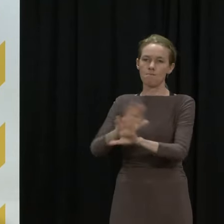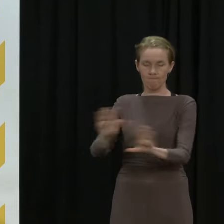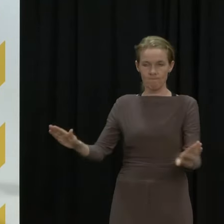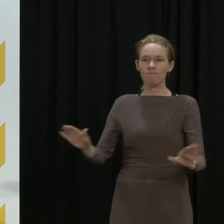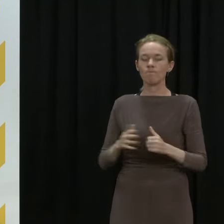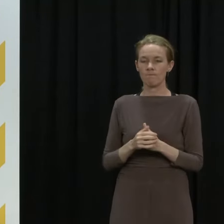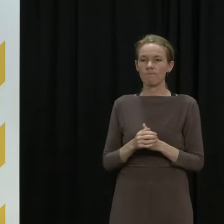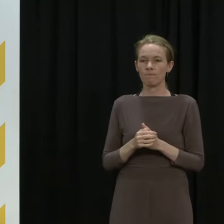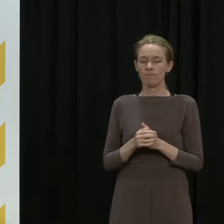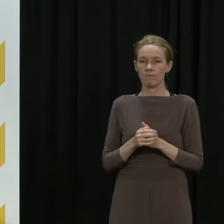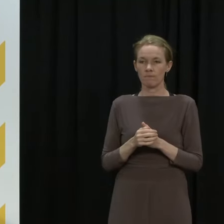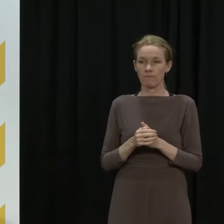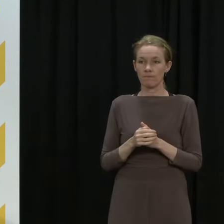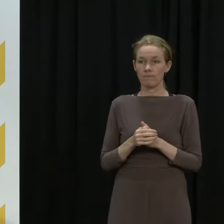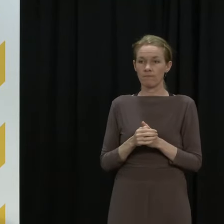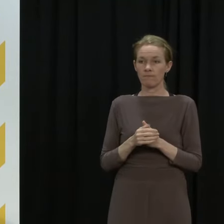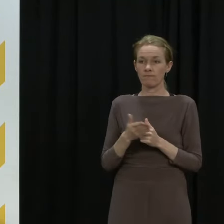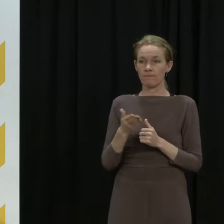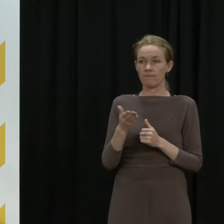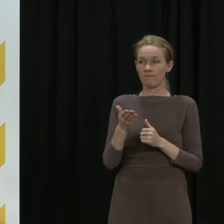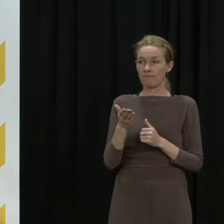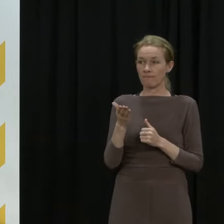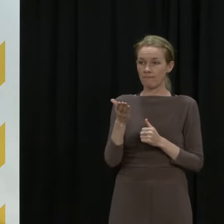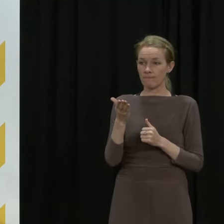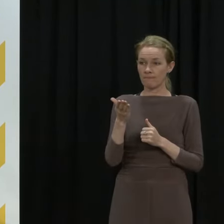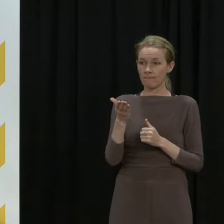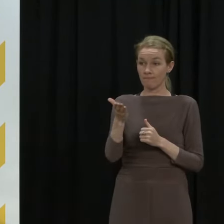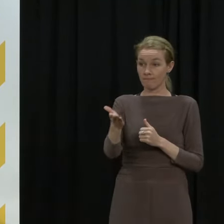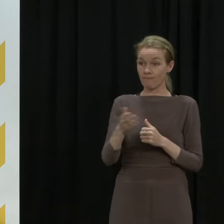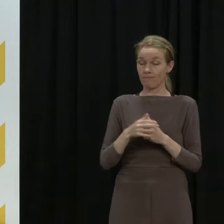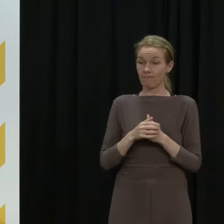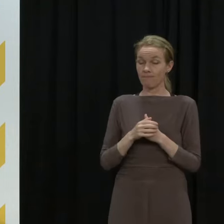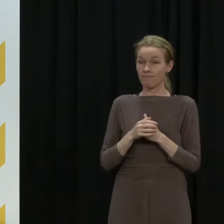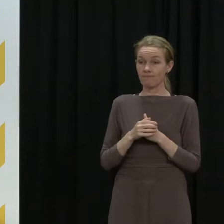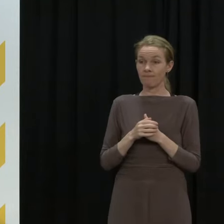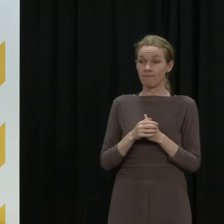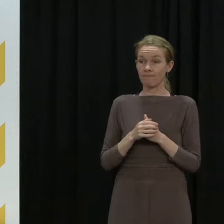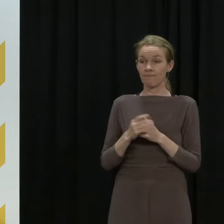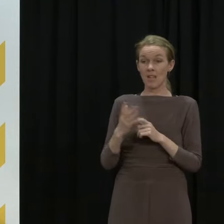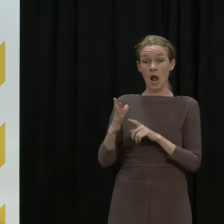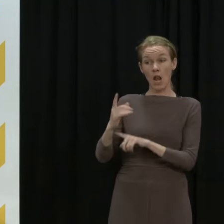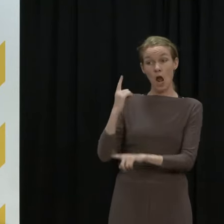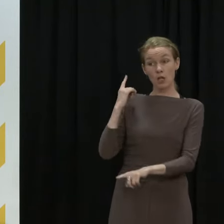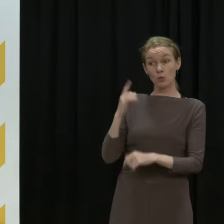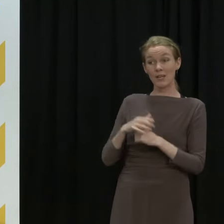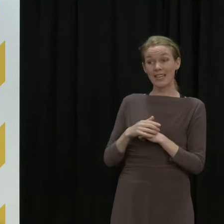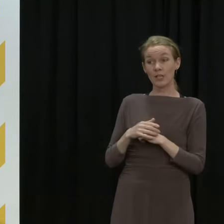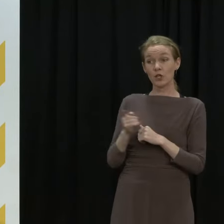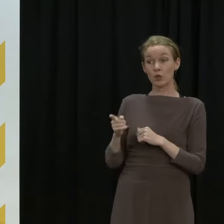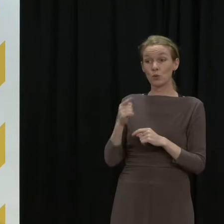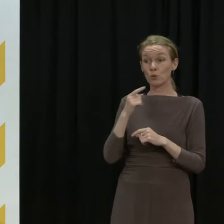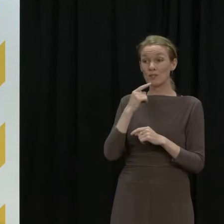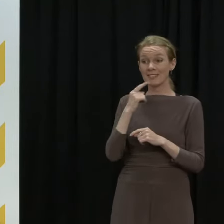identifying people at risk of having contracted COVID-19 and trying to stop the virus. It has to be forefront of the activities here.